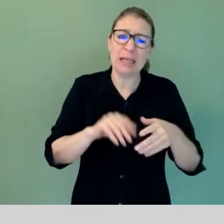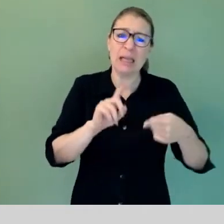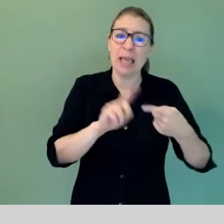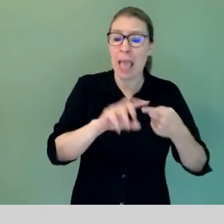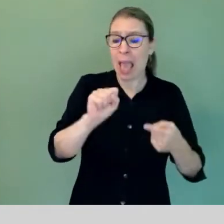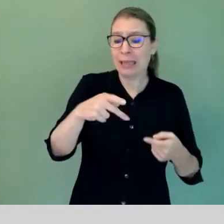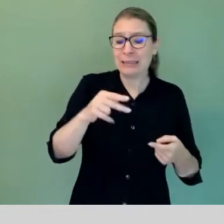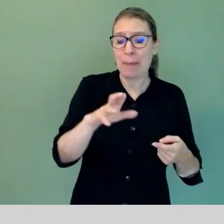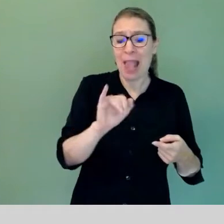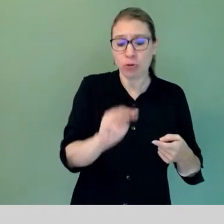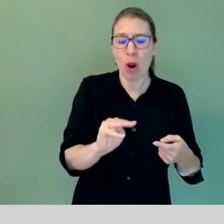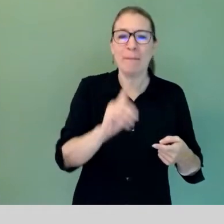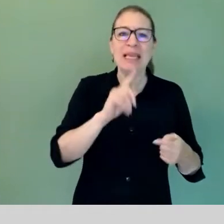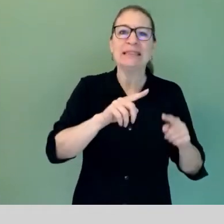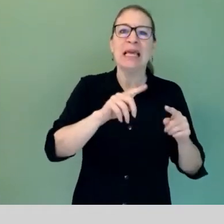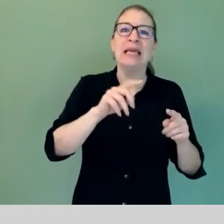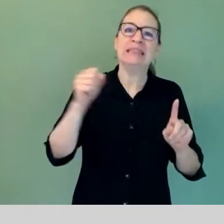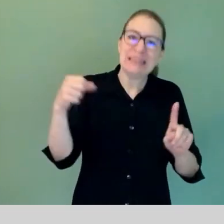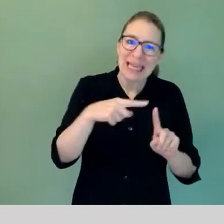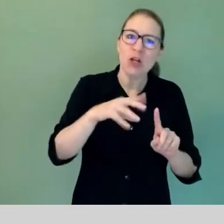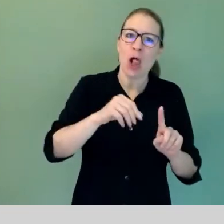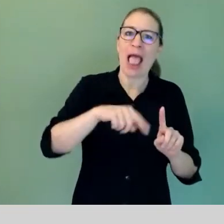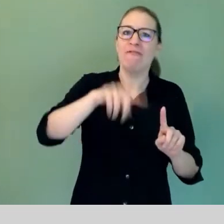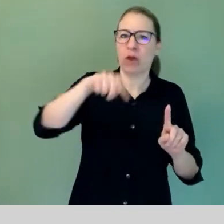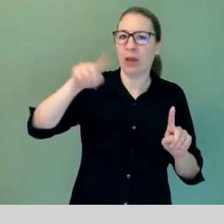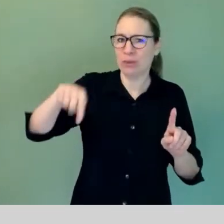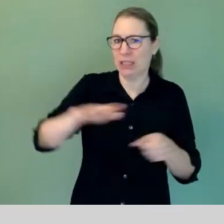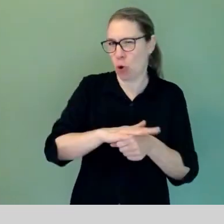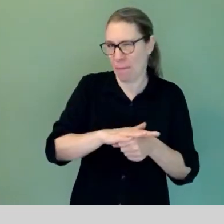and frequency domain and gives us important information about the sound.